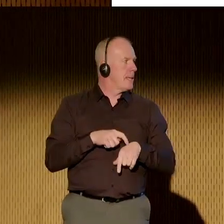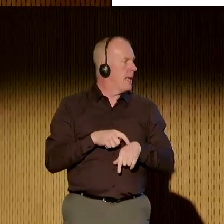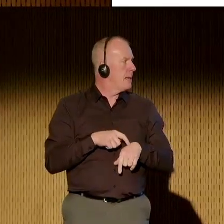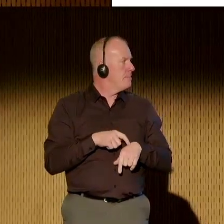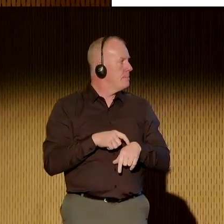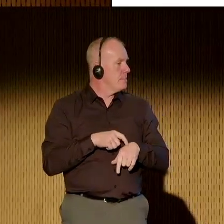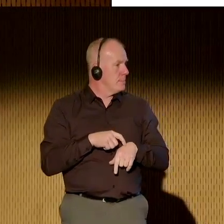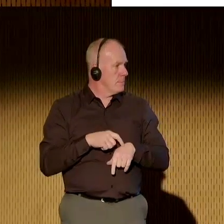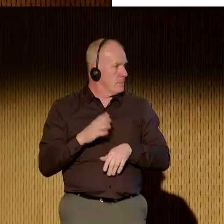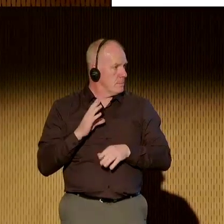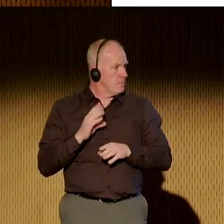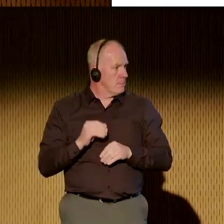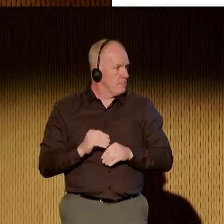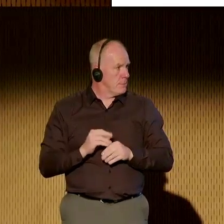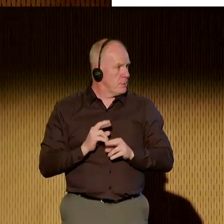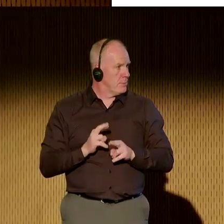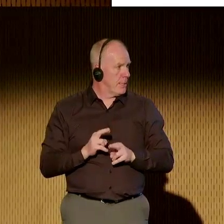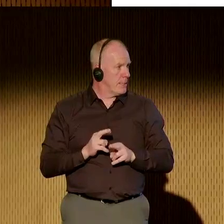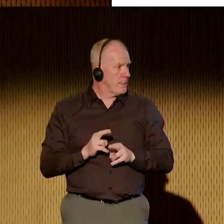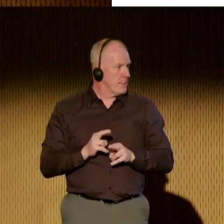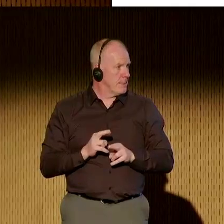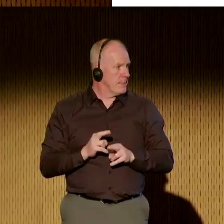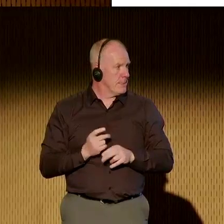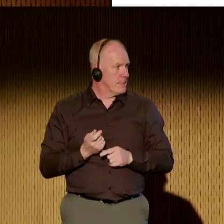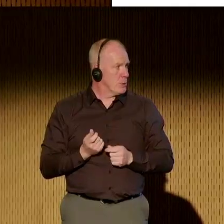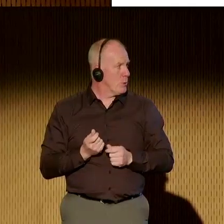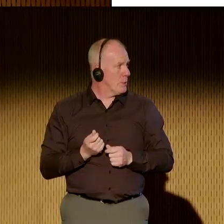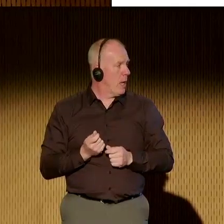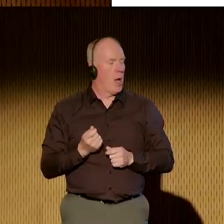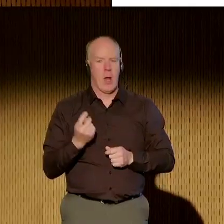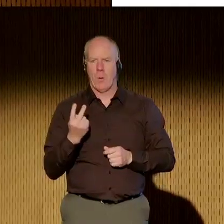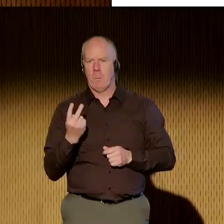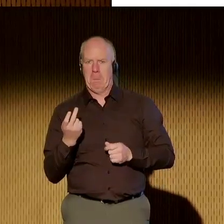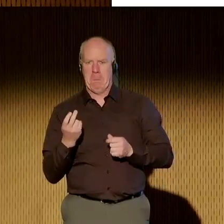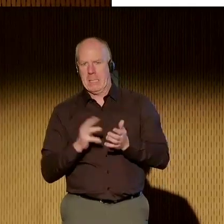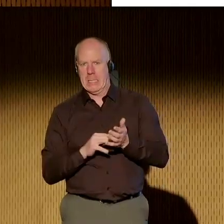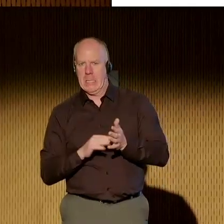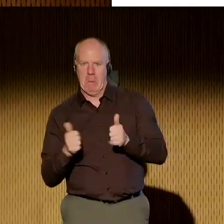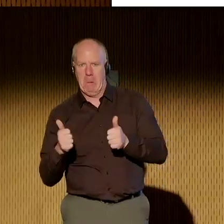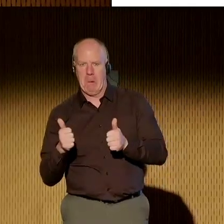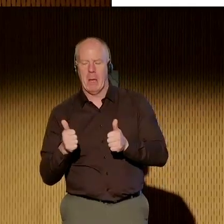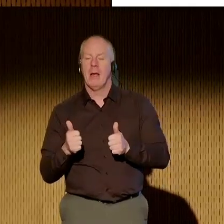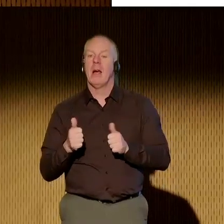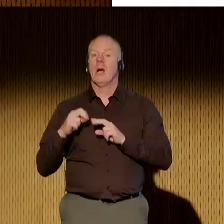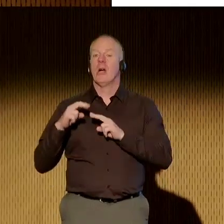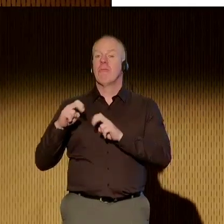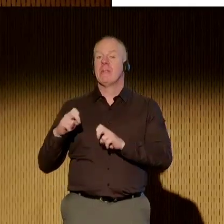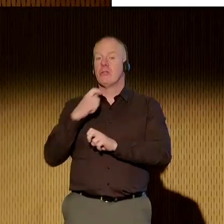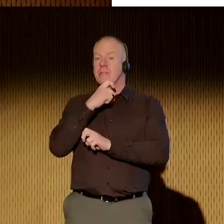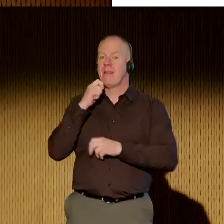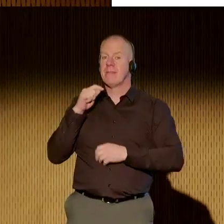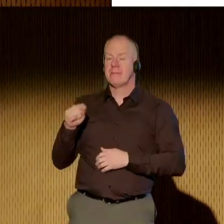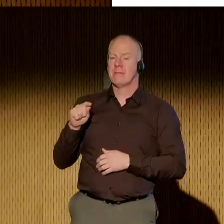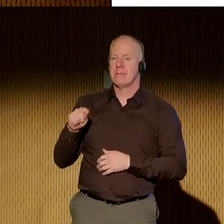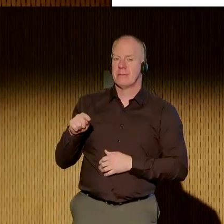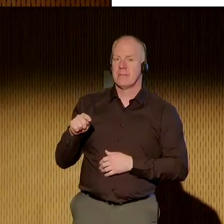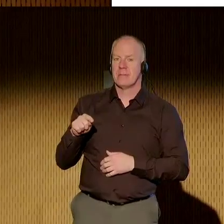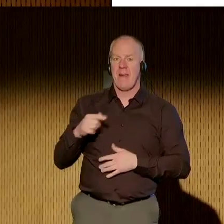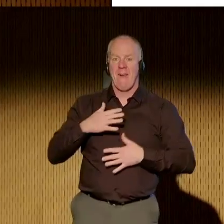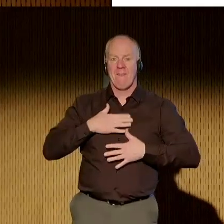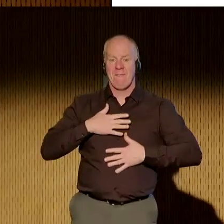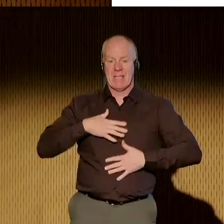are out of time a little bit, okay perfect so the research shows that physical learning environments